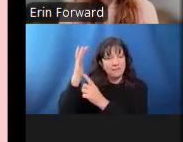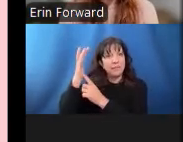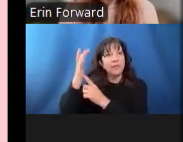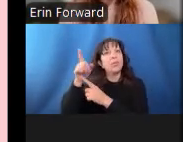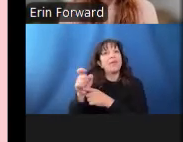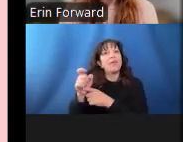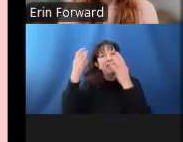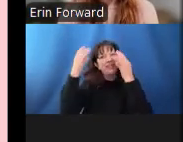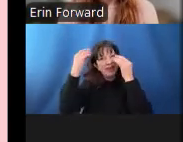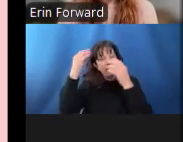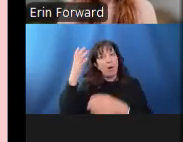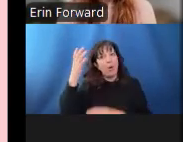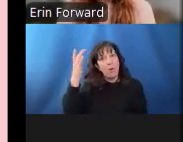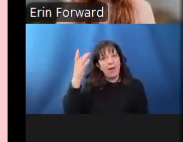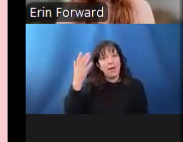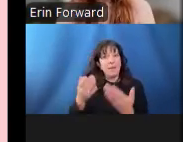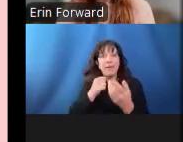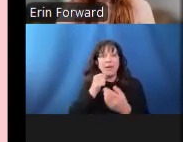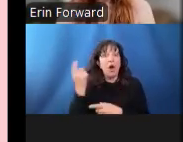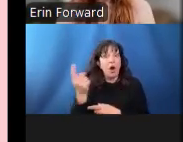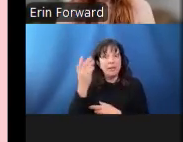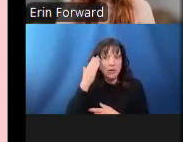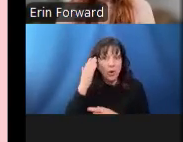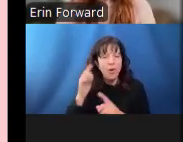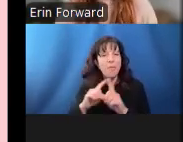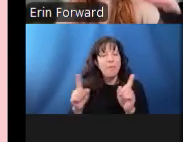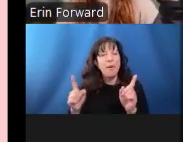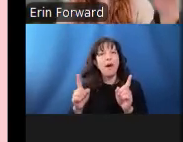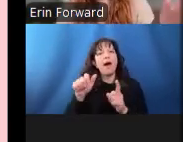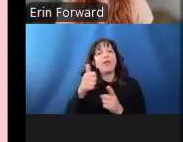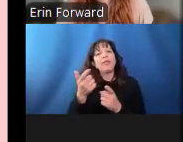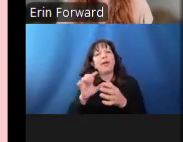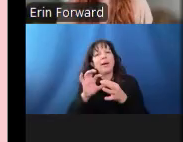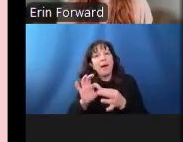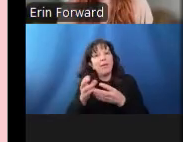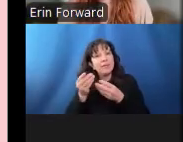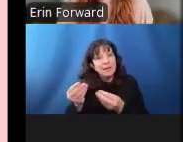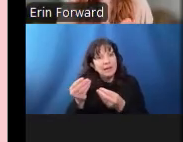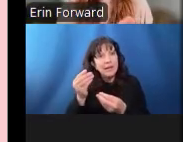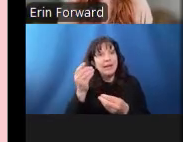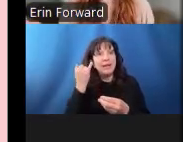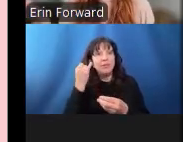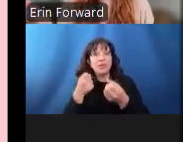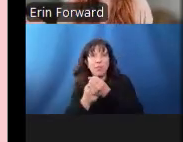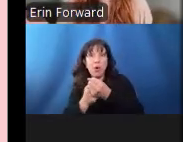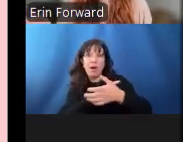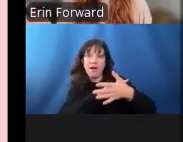the why. Because the other cool thing about feeding is that when you support a lot of these other areas, sometimes feeding just